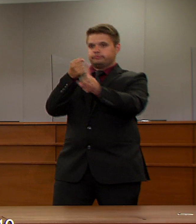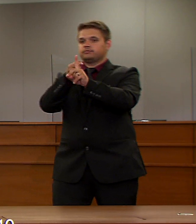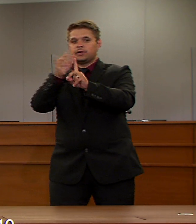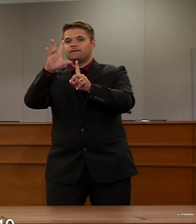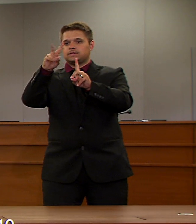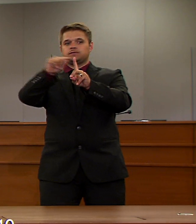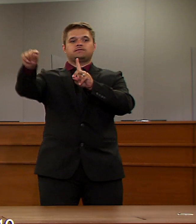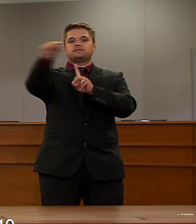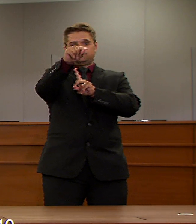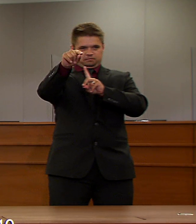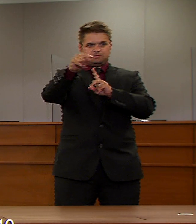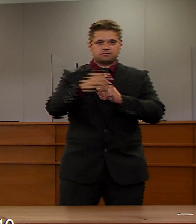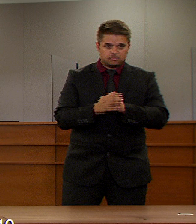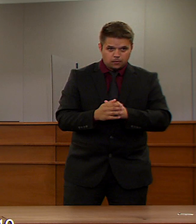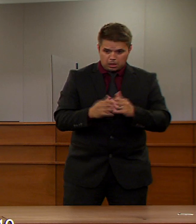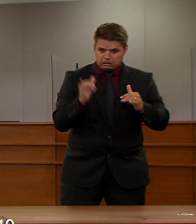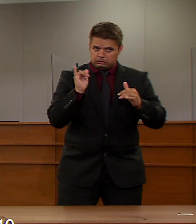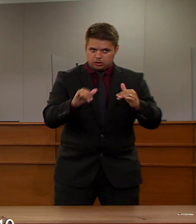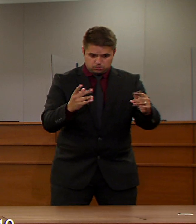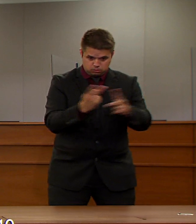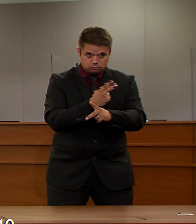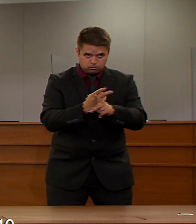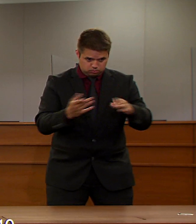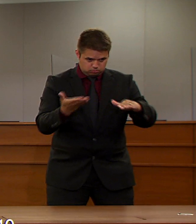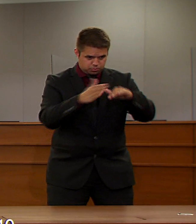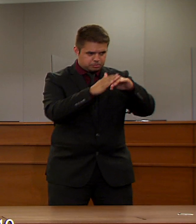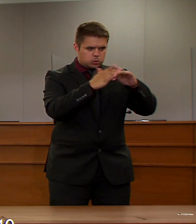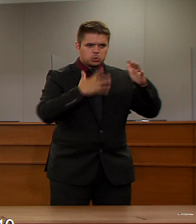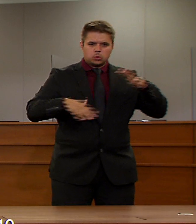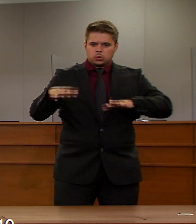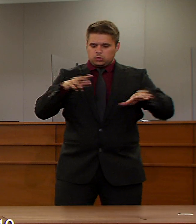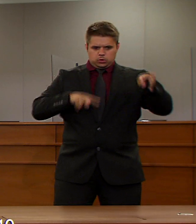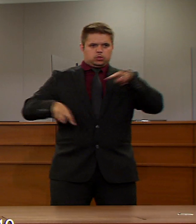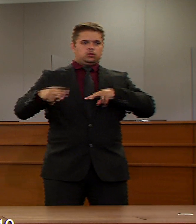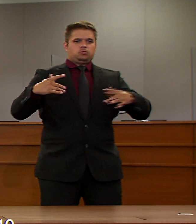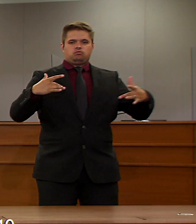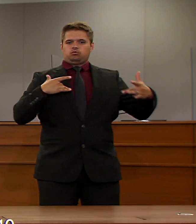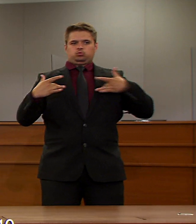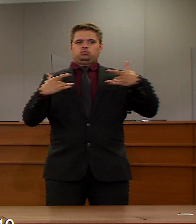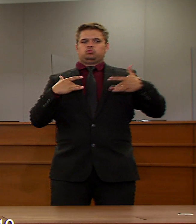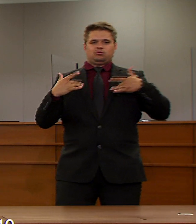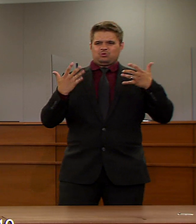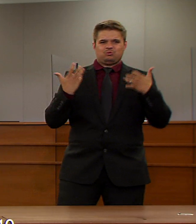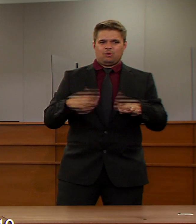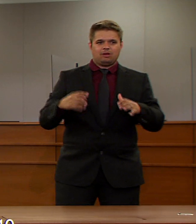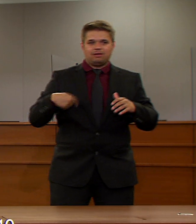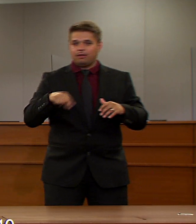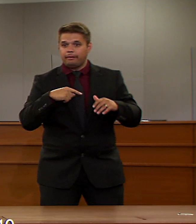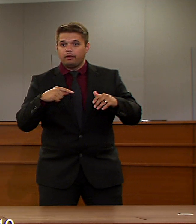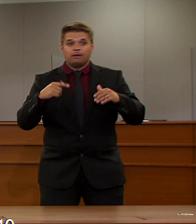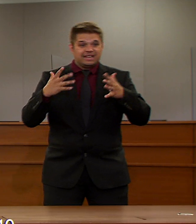our region and state may during this stay at home order. The last thing we want to do is